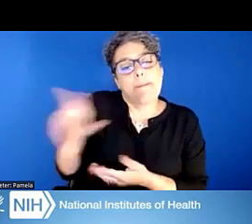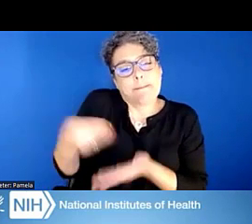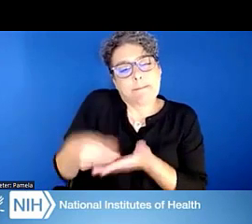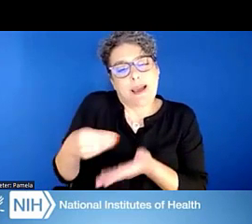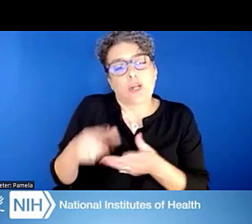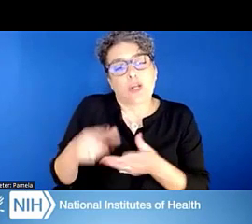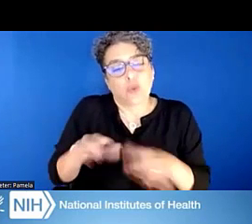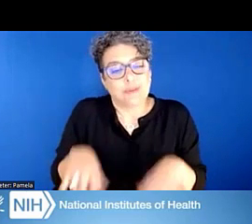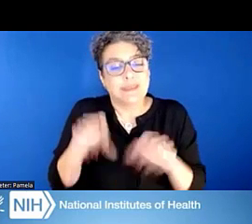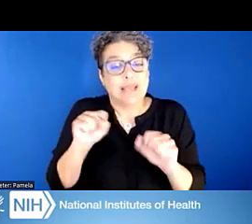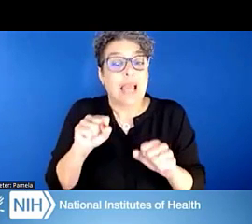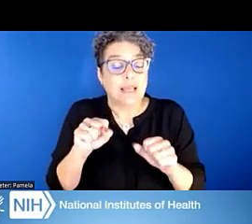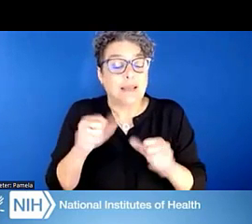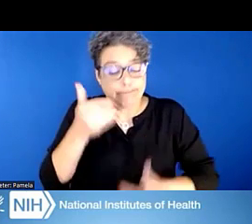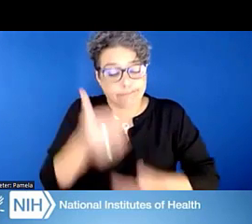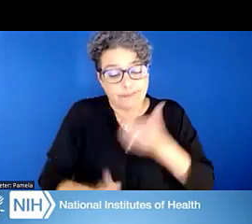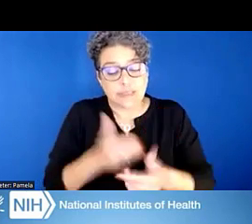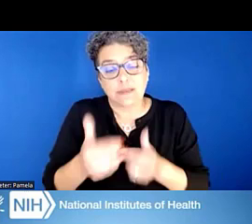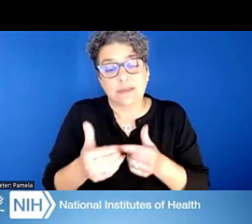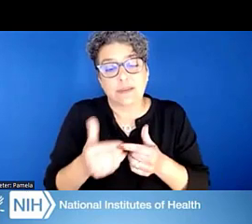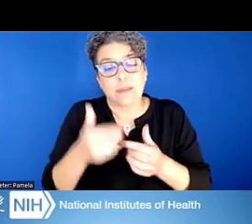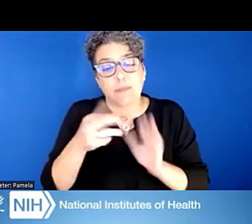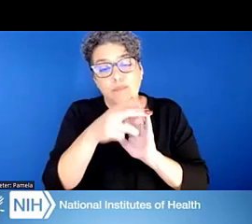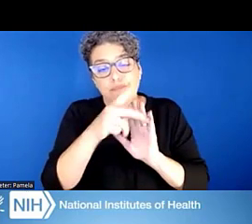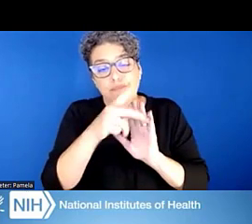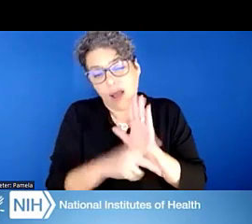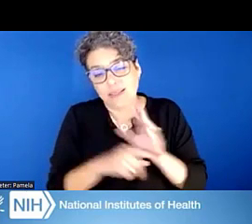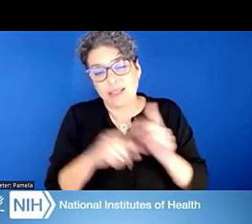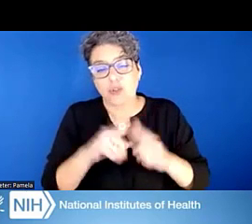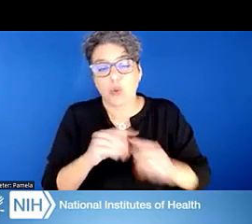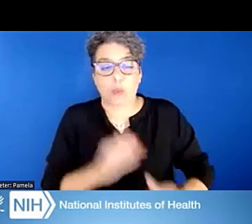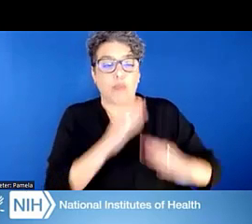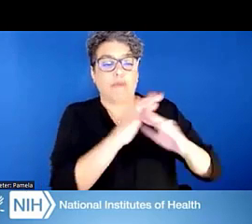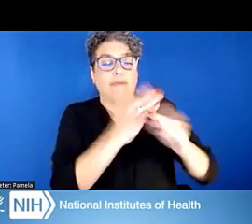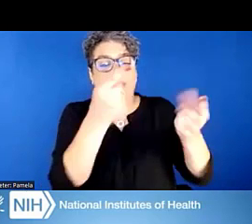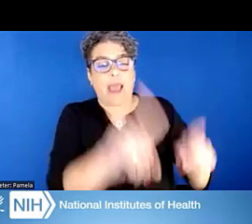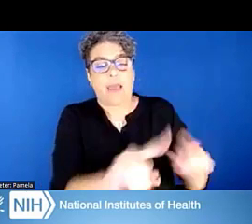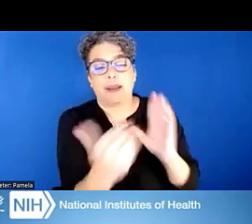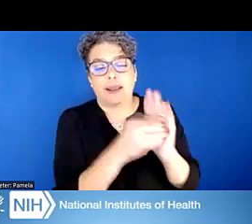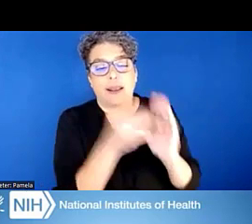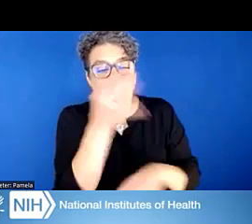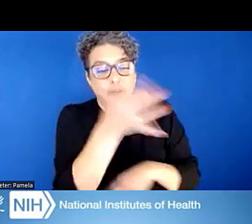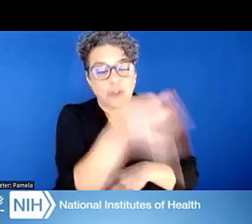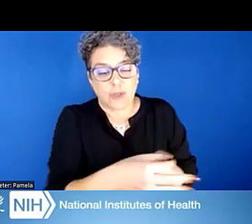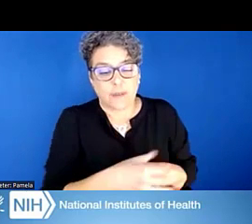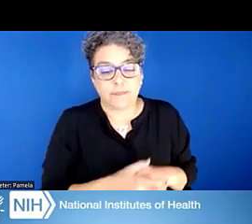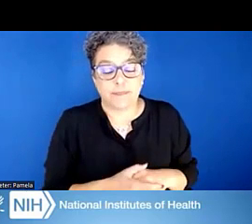And I'm sure all of you know that getting a grant is not easy. It's very competitive, and so when someone